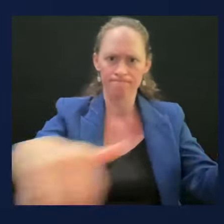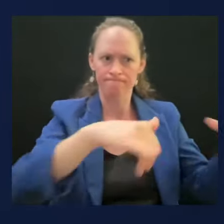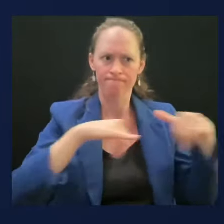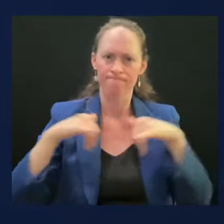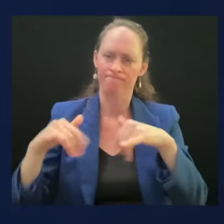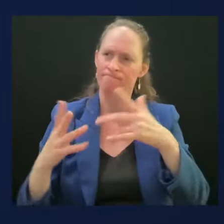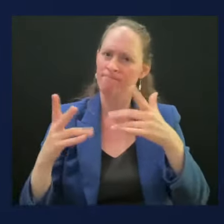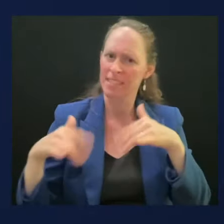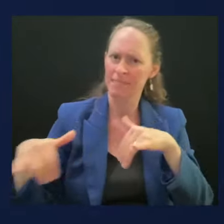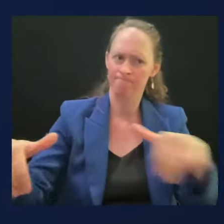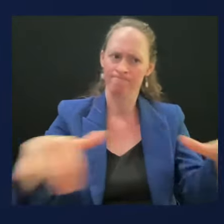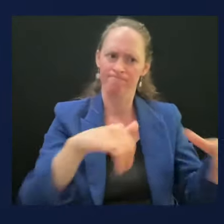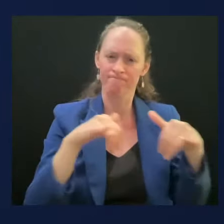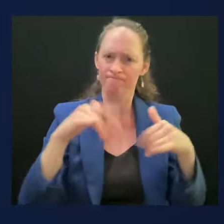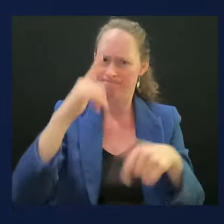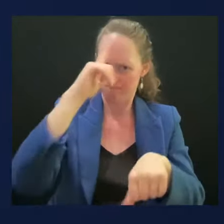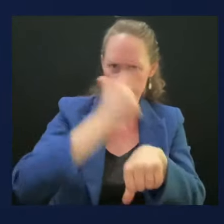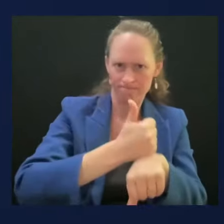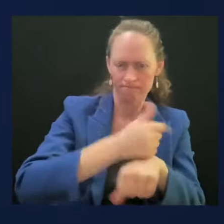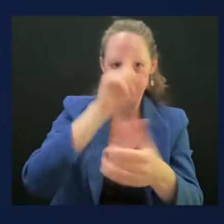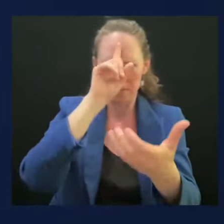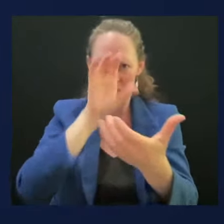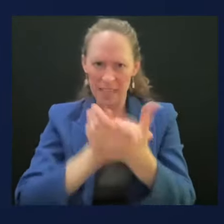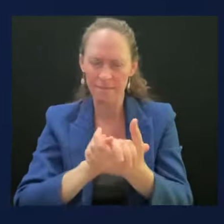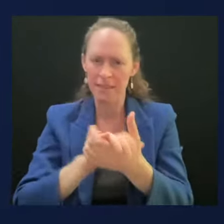from the fields of Yorktown to the shores of Normandy,